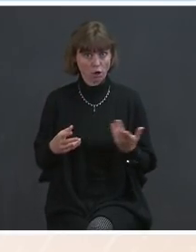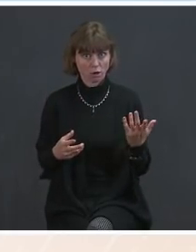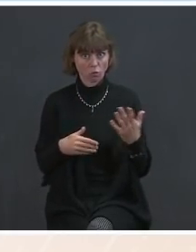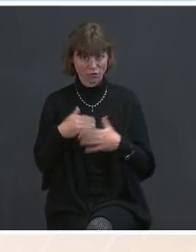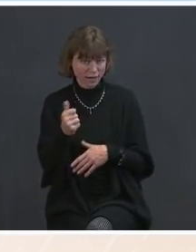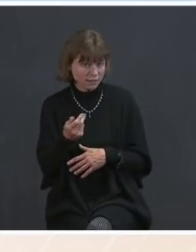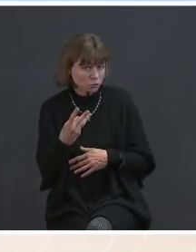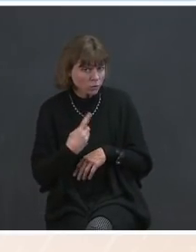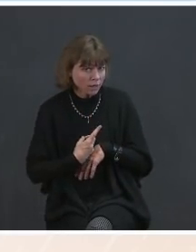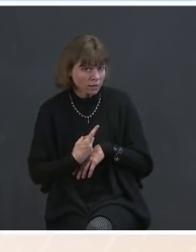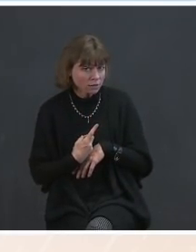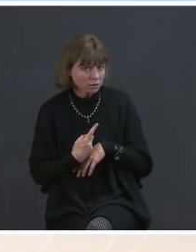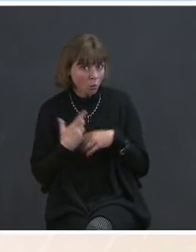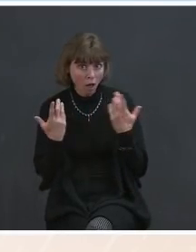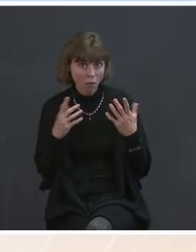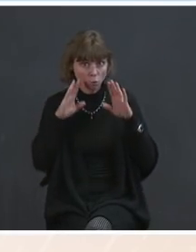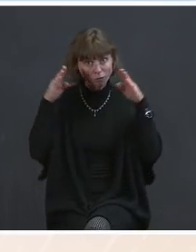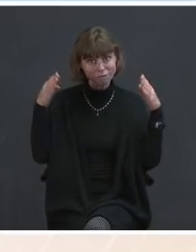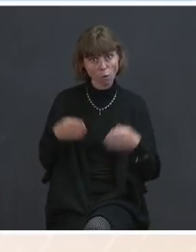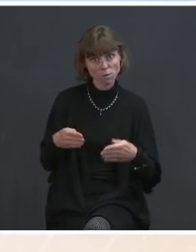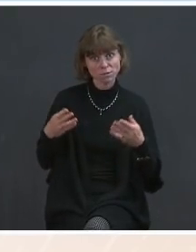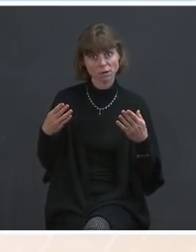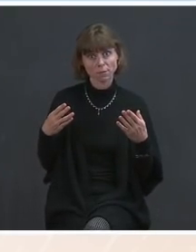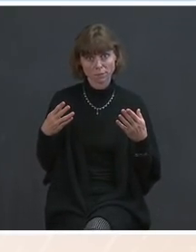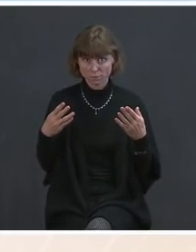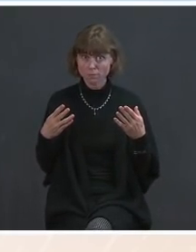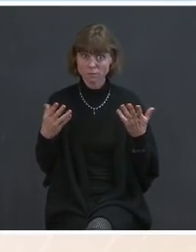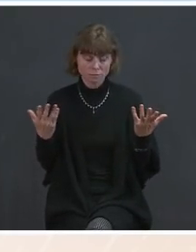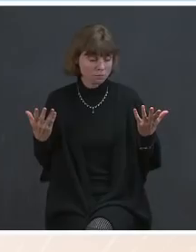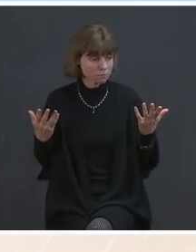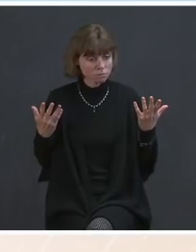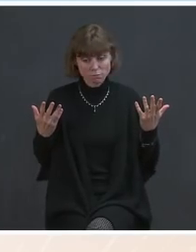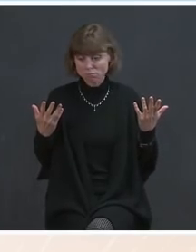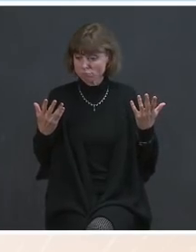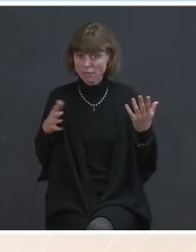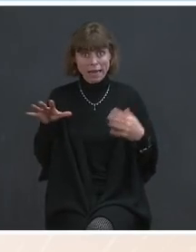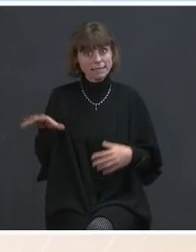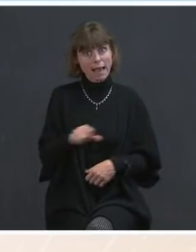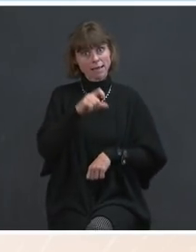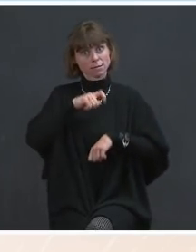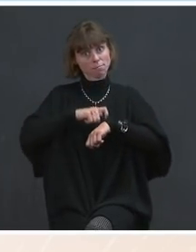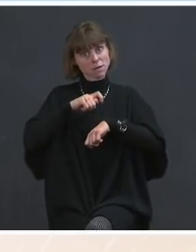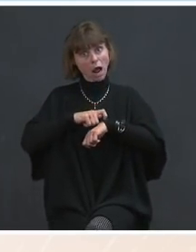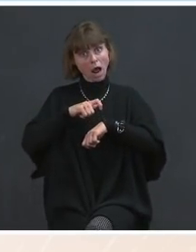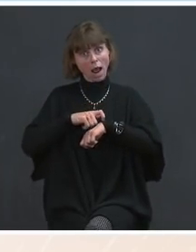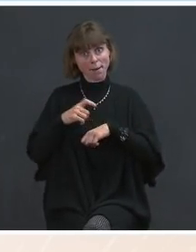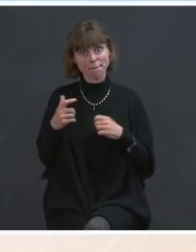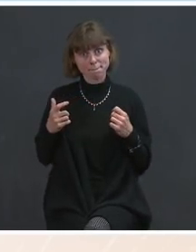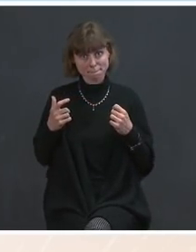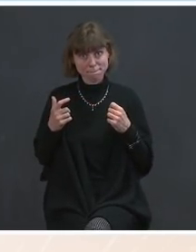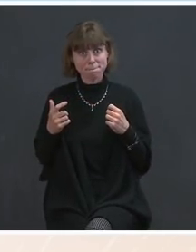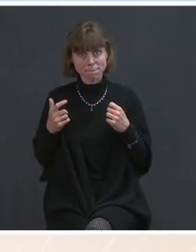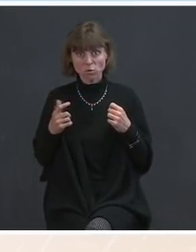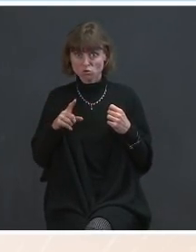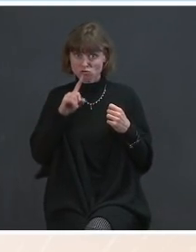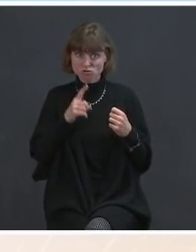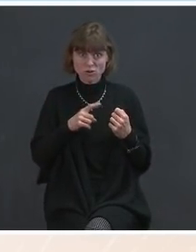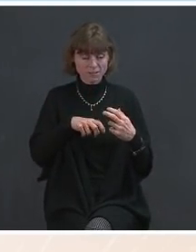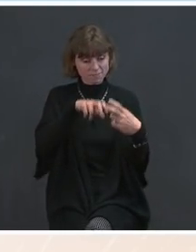A big focus is we want to take a moment -- or take some time, more than a moment -- to engage directly with the American people